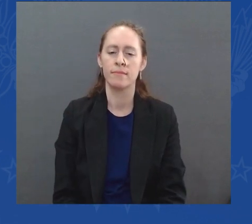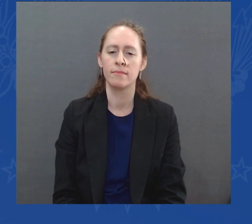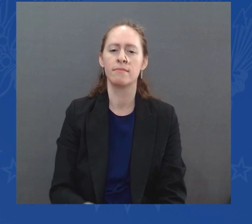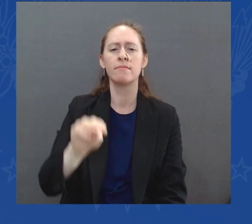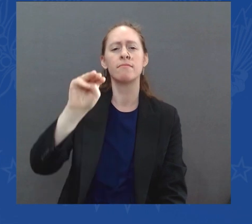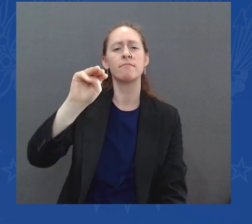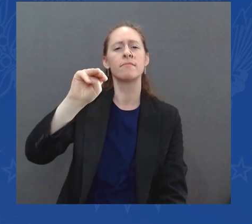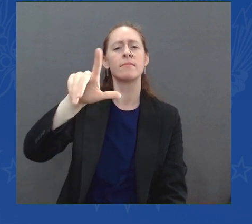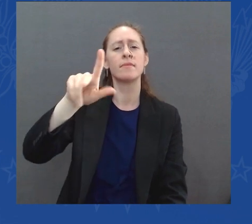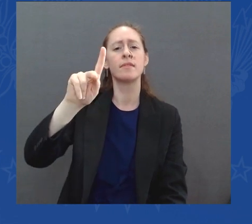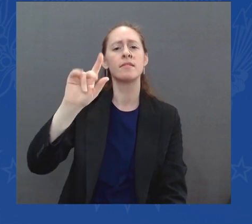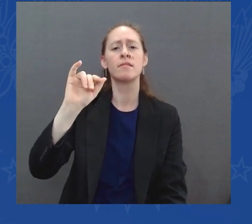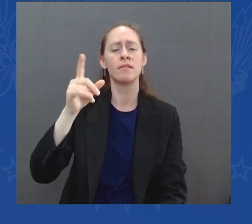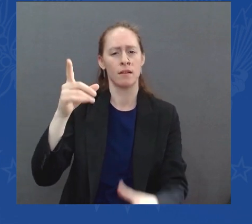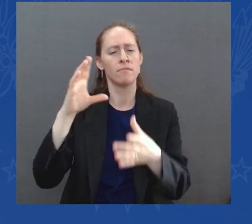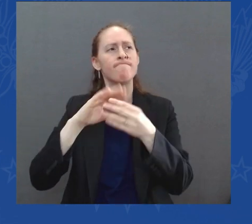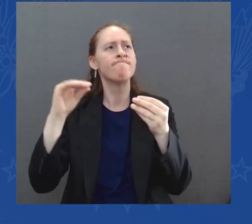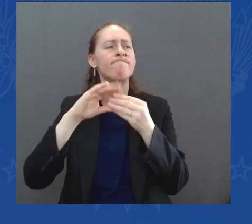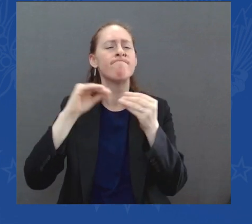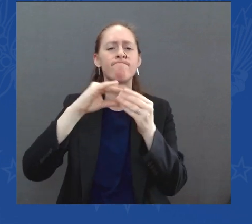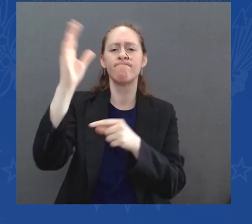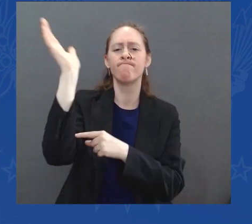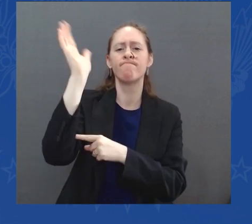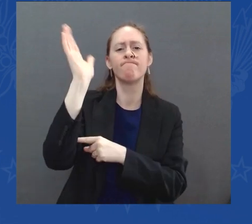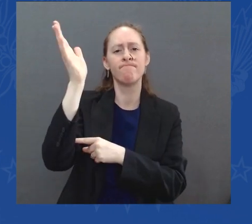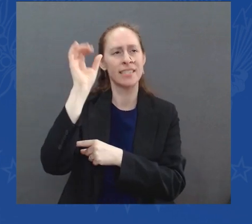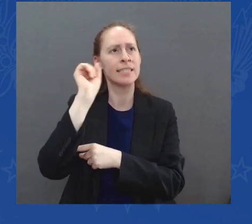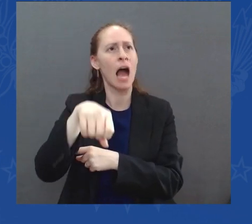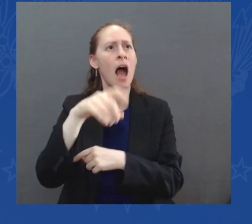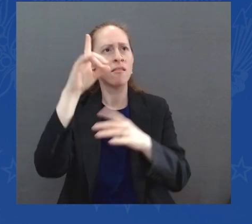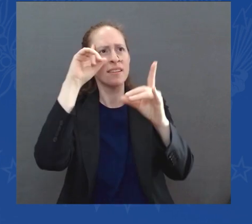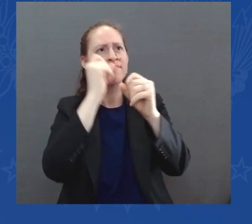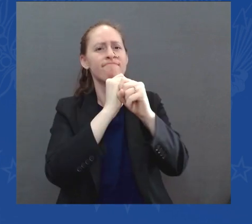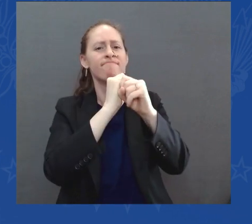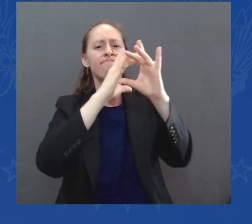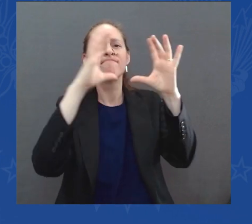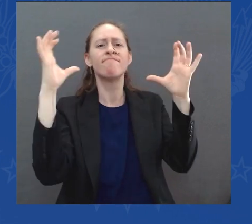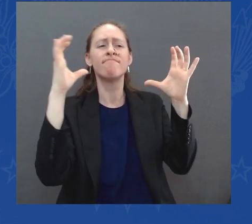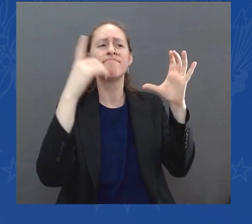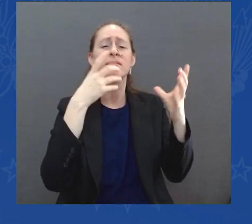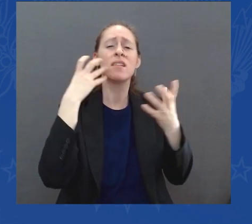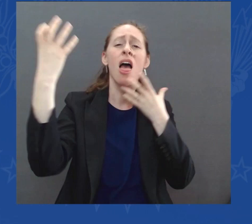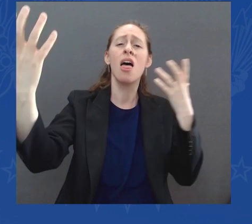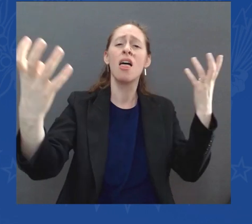To the Till family: We remain in awe of your courage to find purpose through your pain.